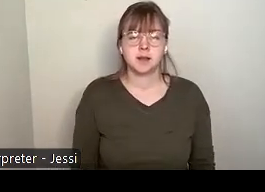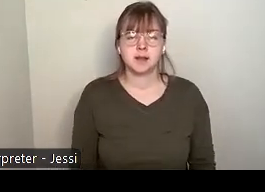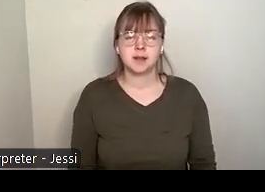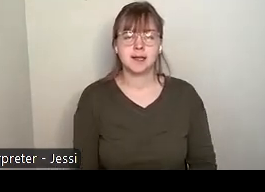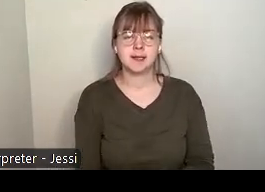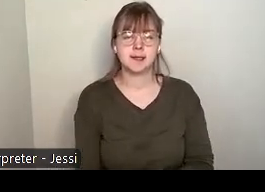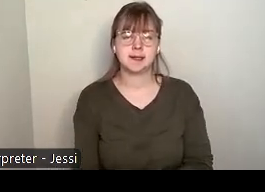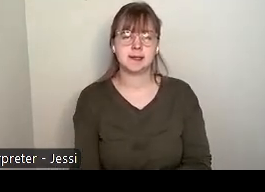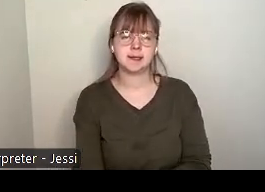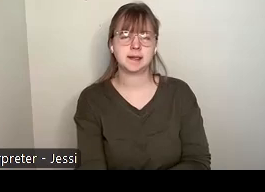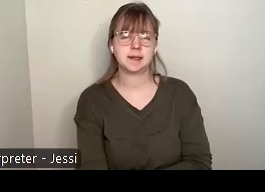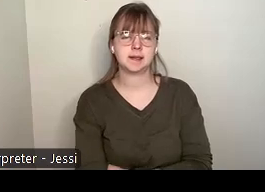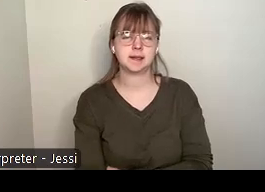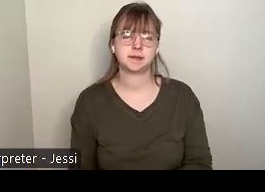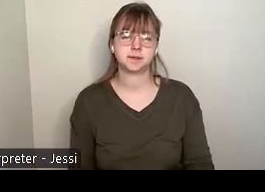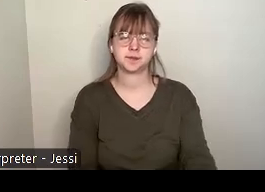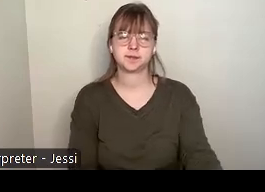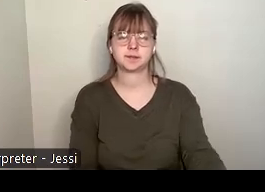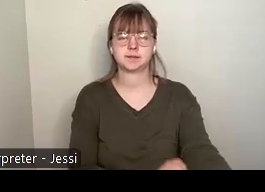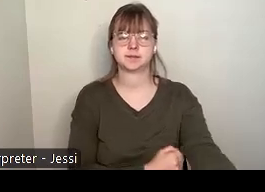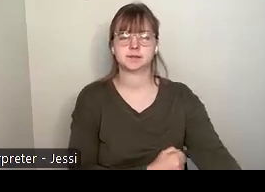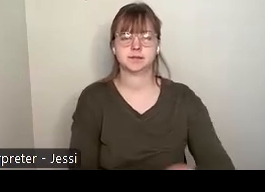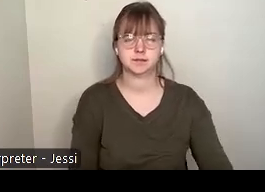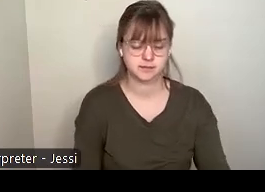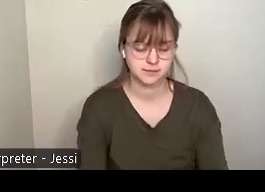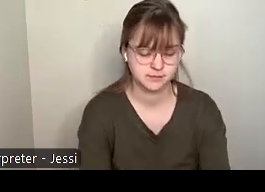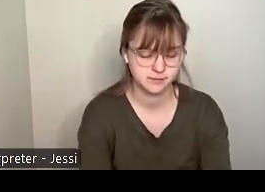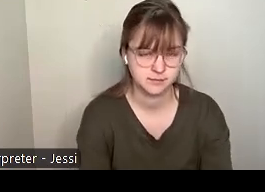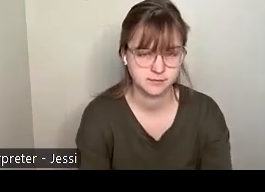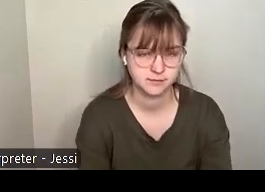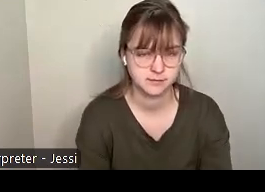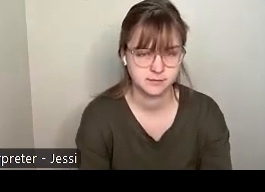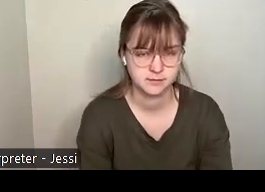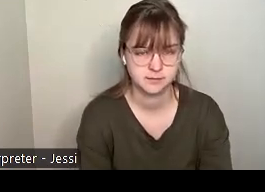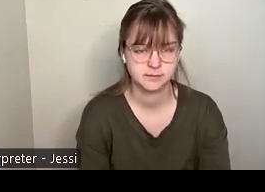thank you so through our expanded School mental health program we partner with the Greater